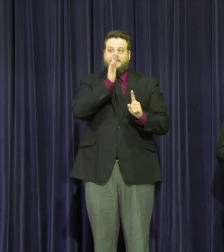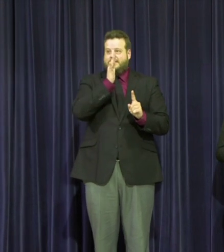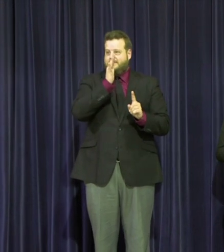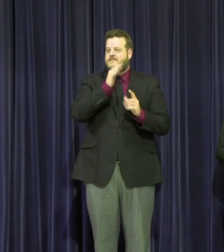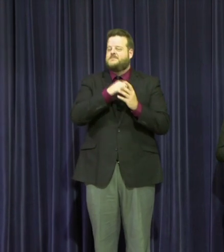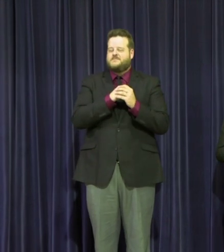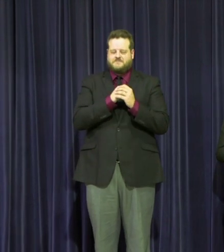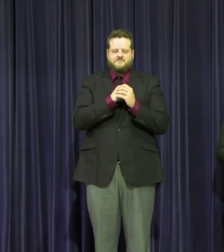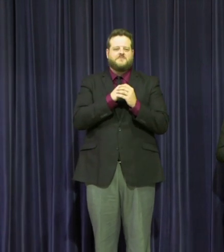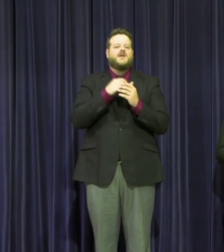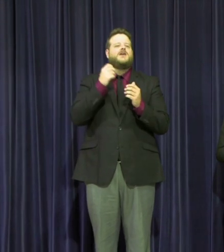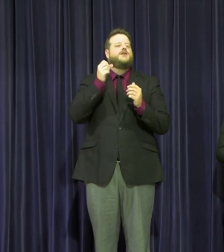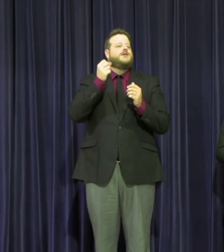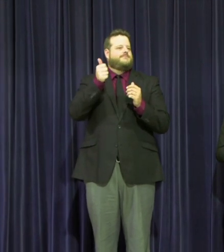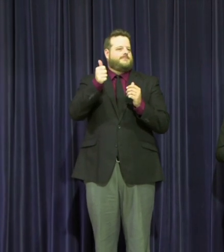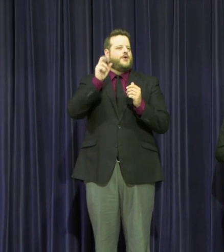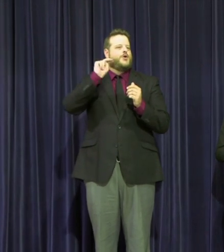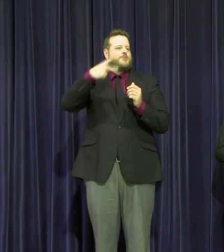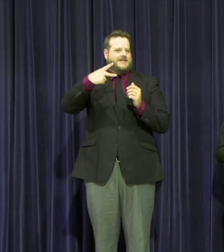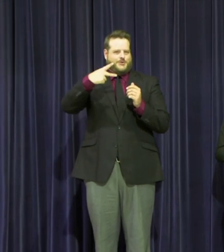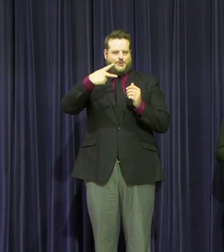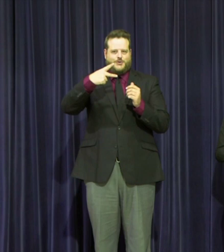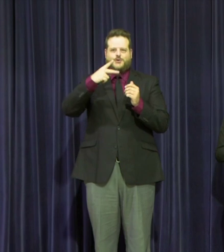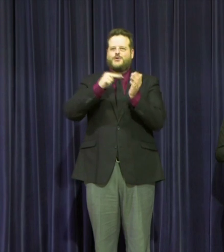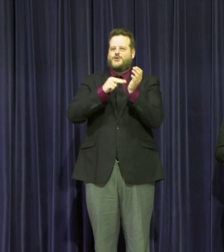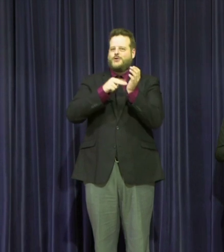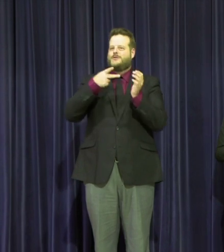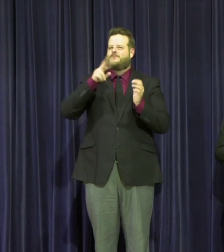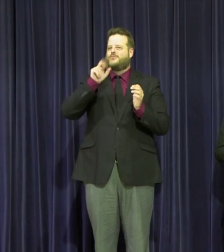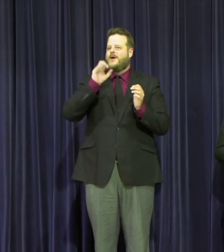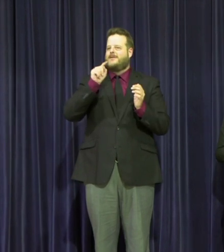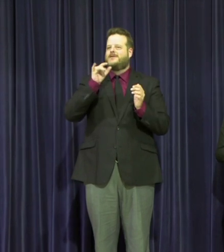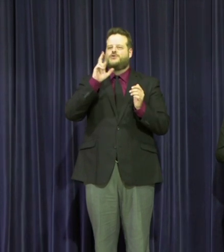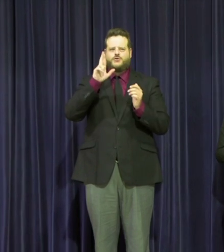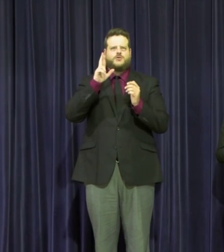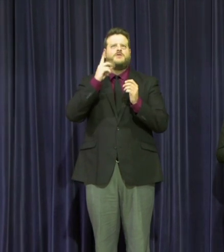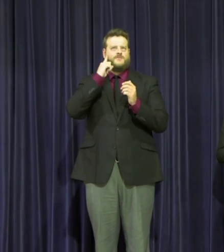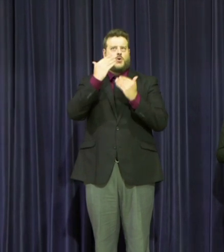She is a nurse practitioner, has been for almost 40 years.